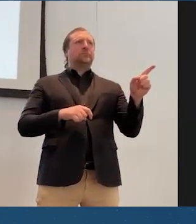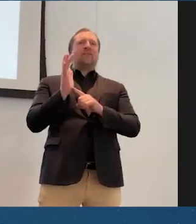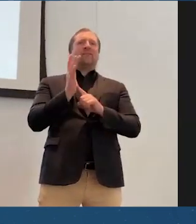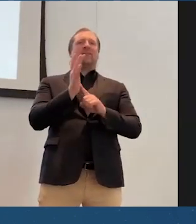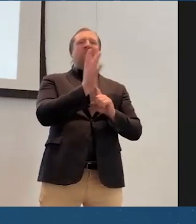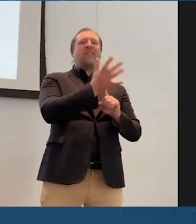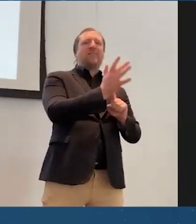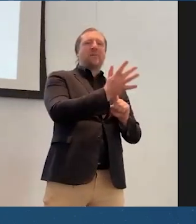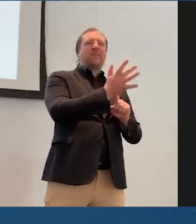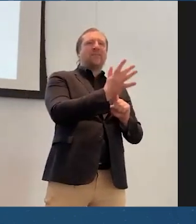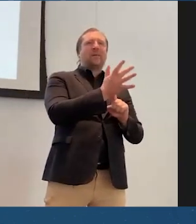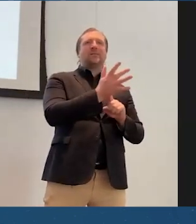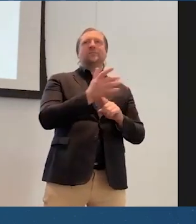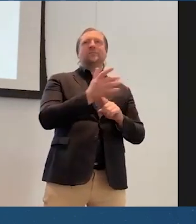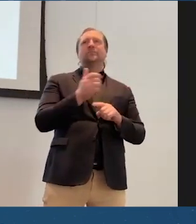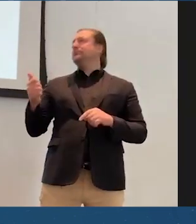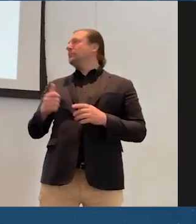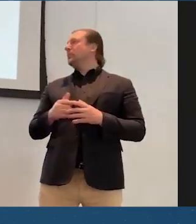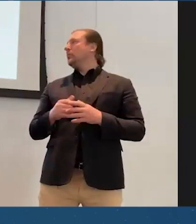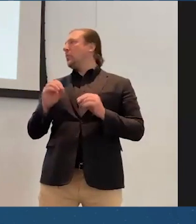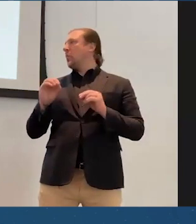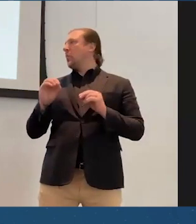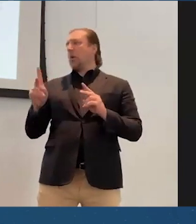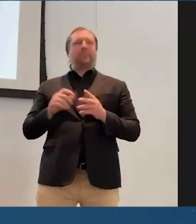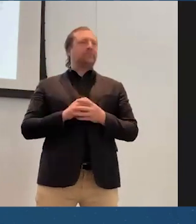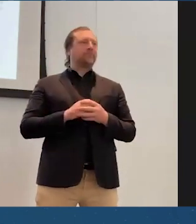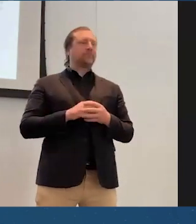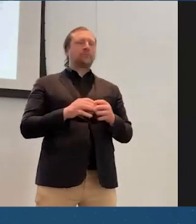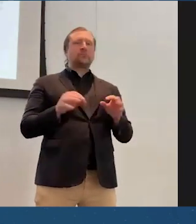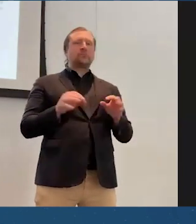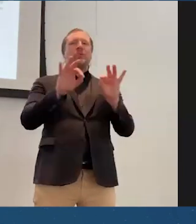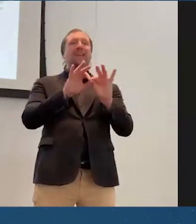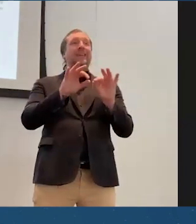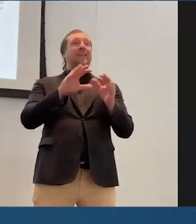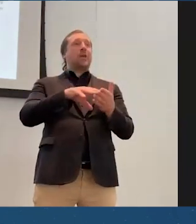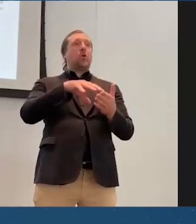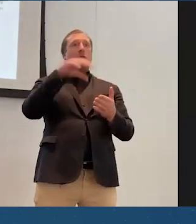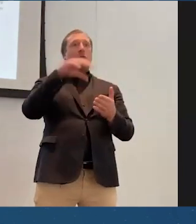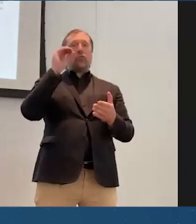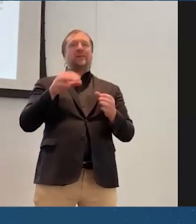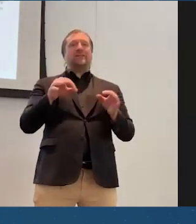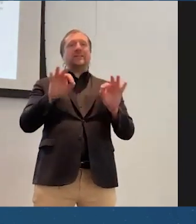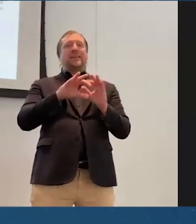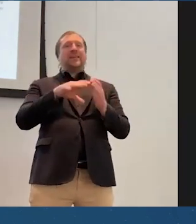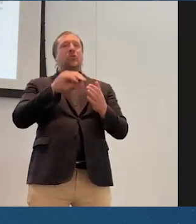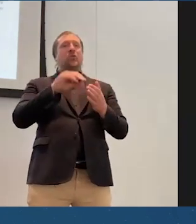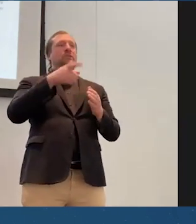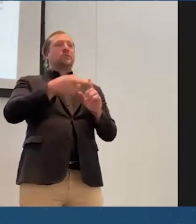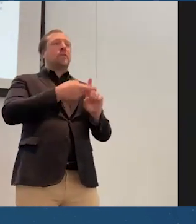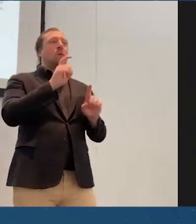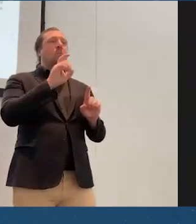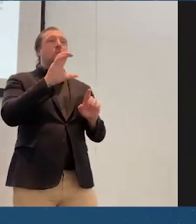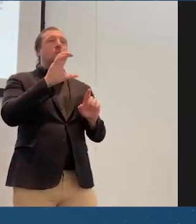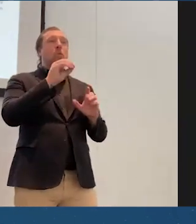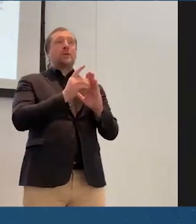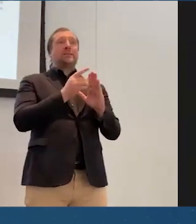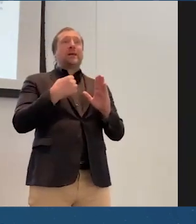Five minutes, OK, we can do this. So some key learnings, these are from the co-designs we've run;